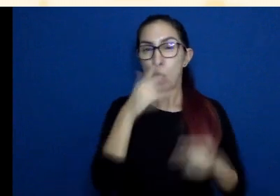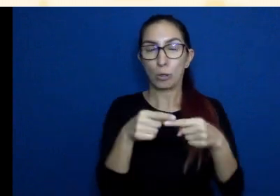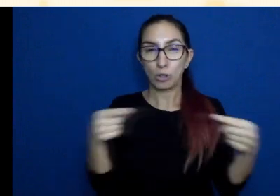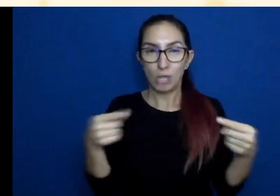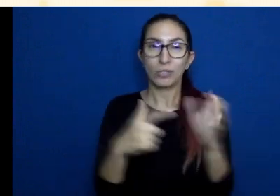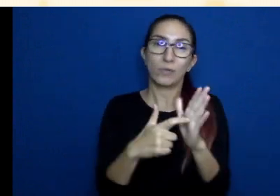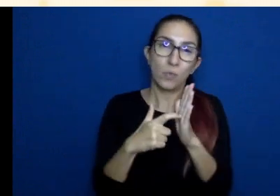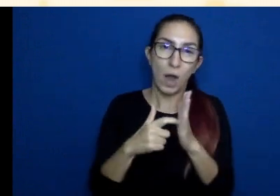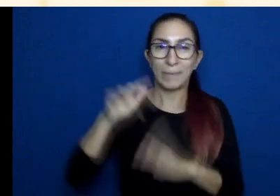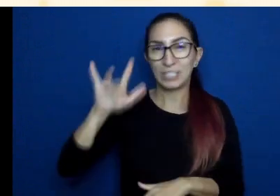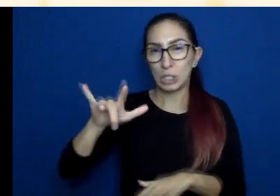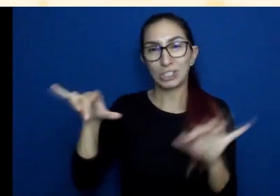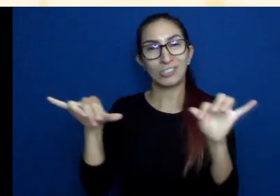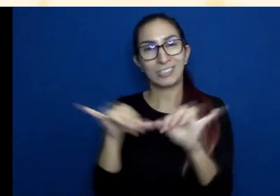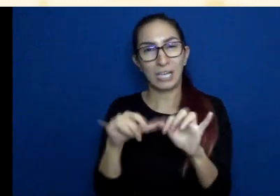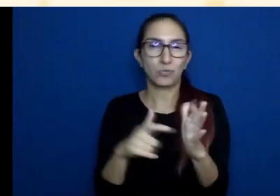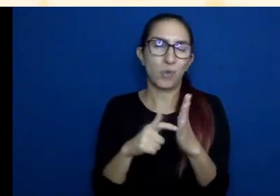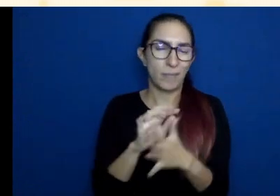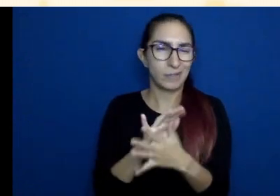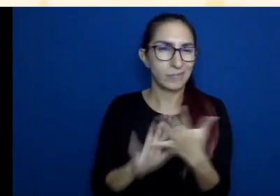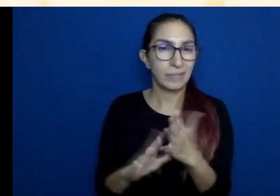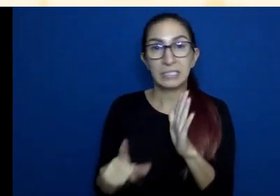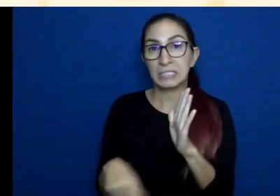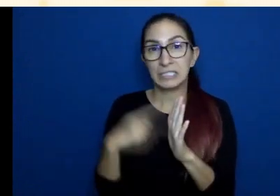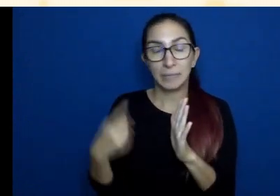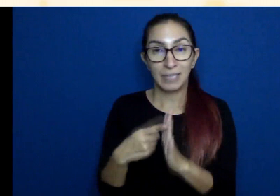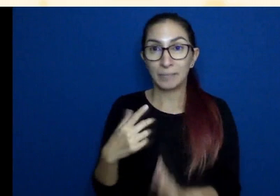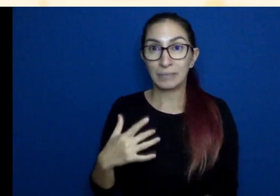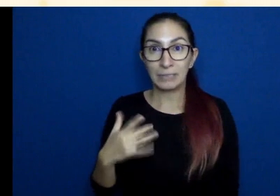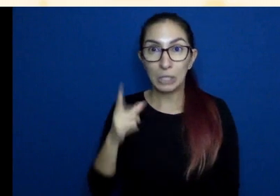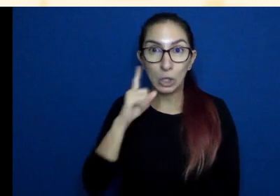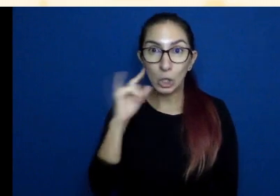In this example, it doesn't meet the color contrast requirements and touch target size requirements.